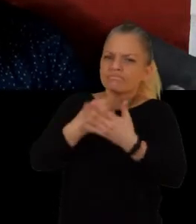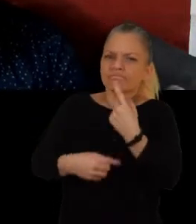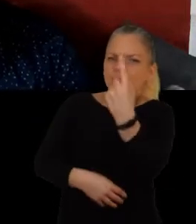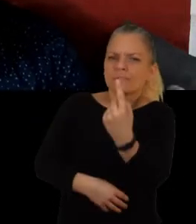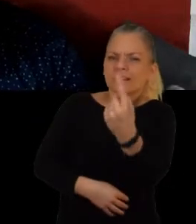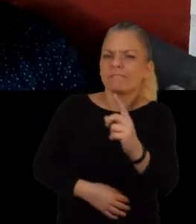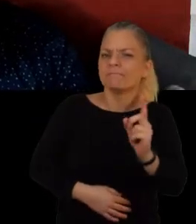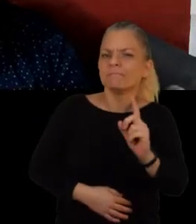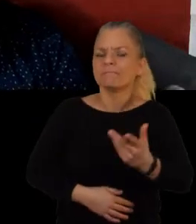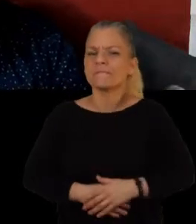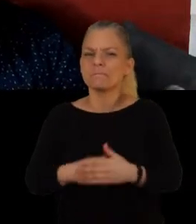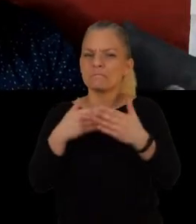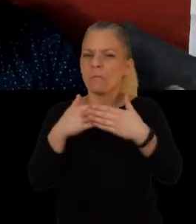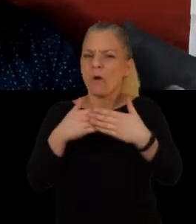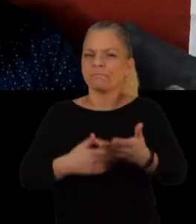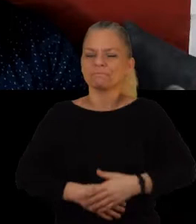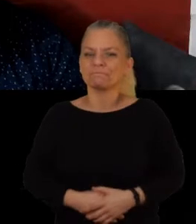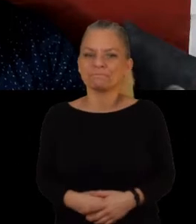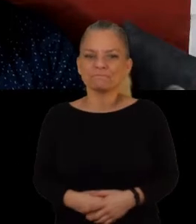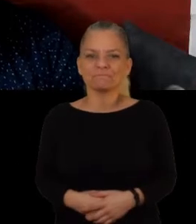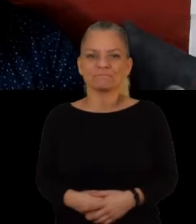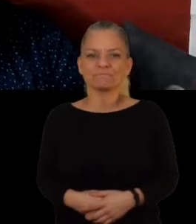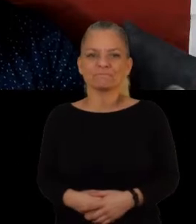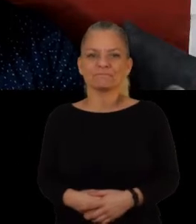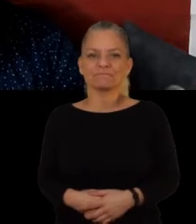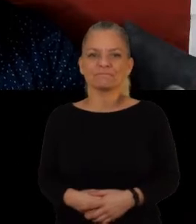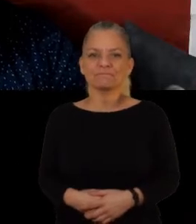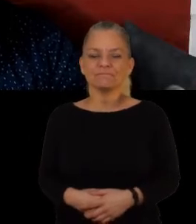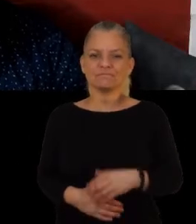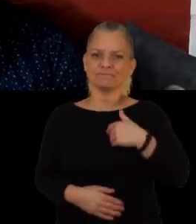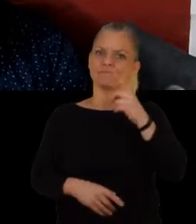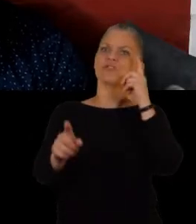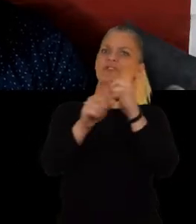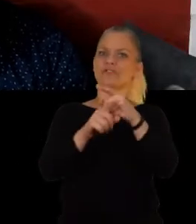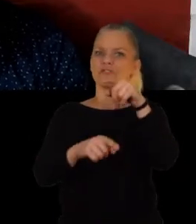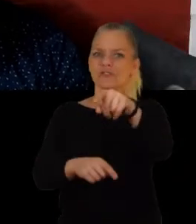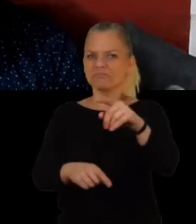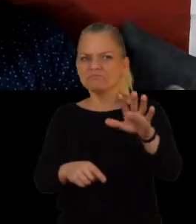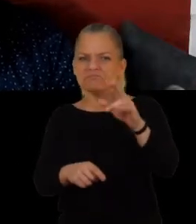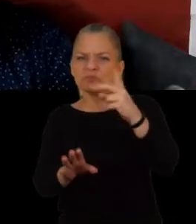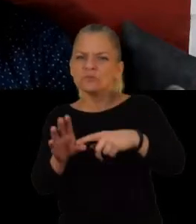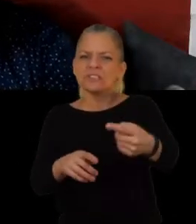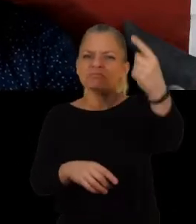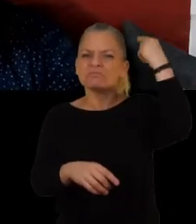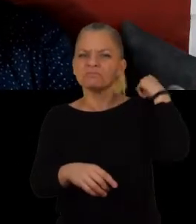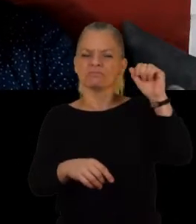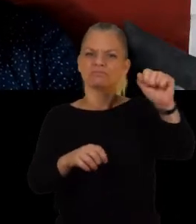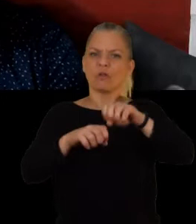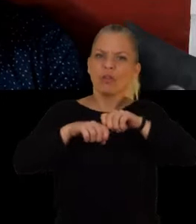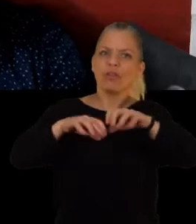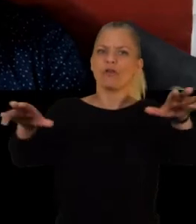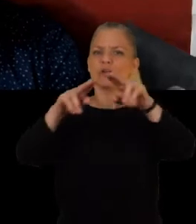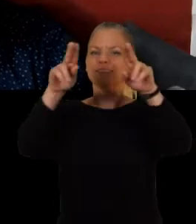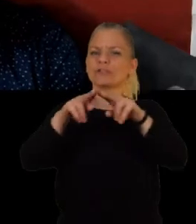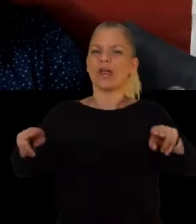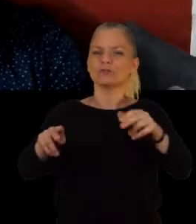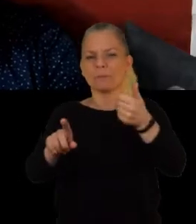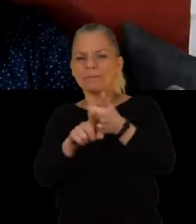aim to be focused so let's find out a little bit about you i first met you was a couple of years